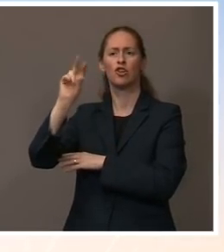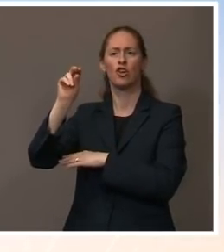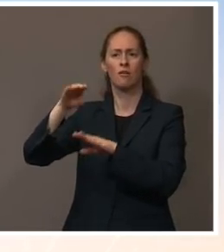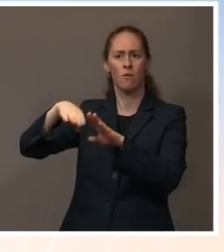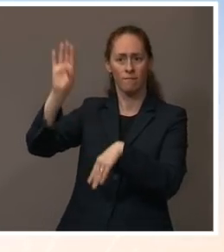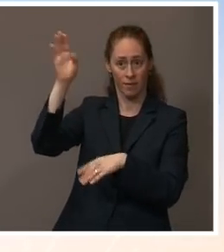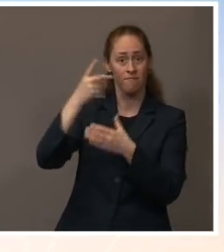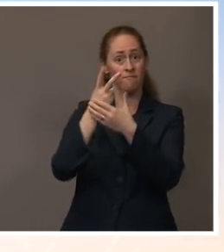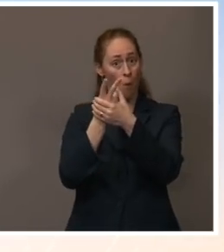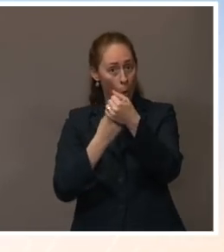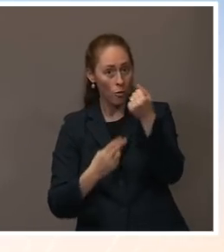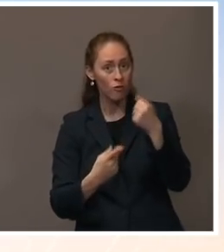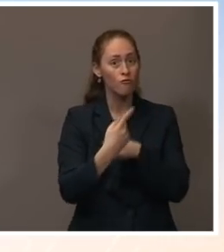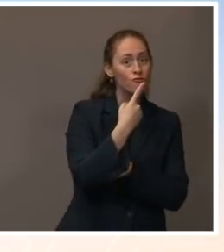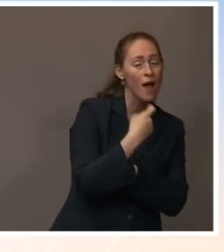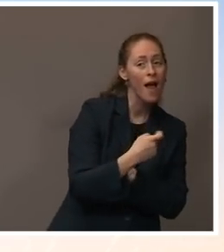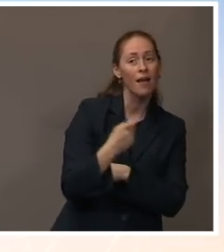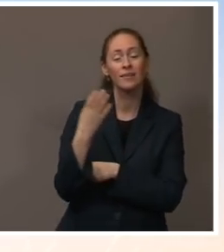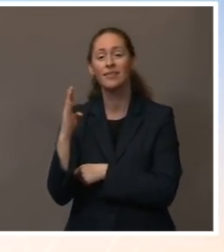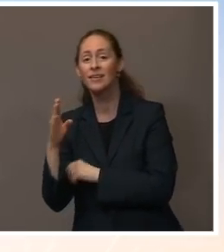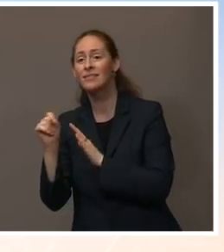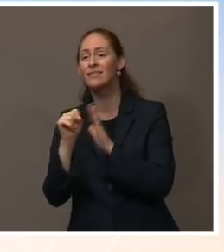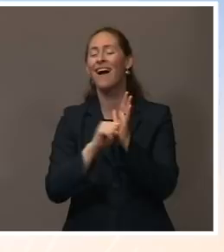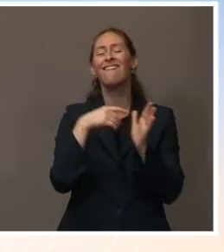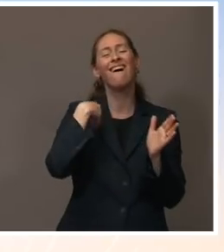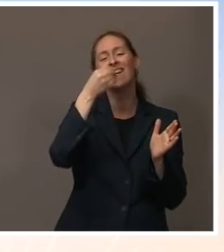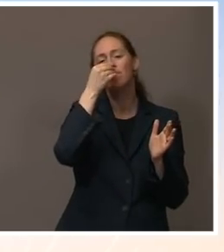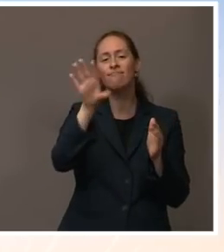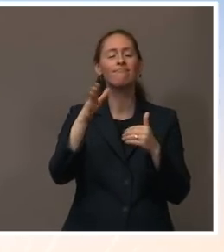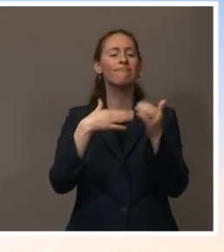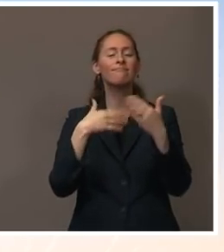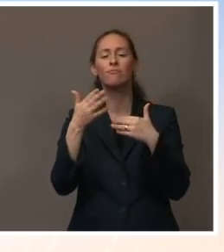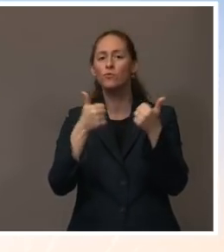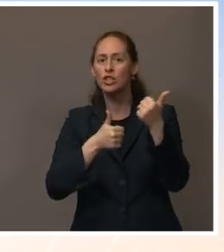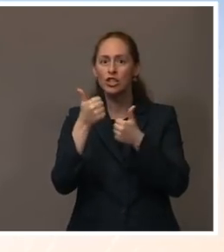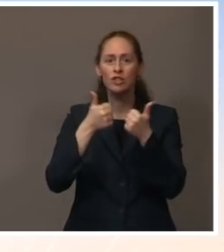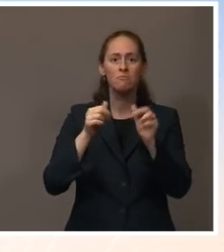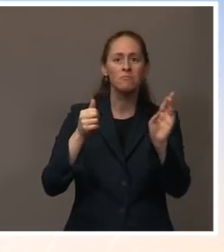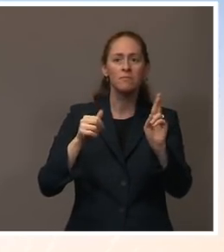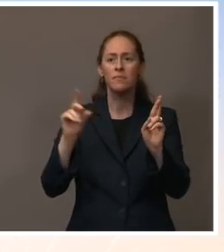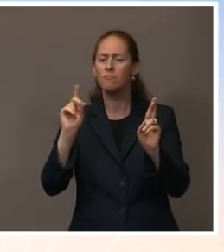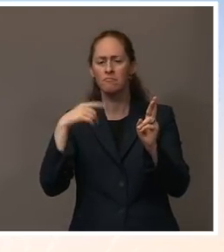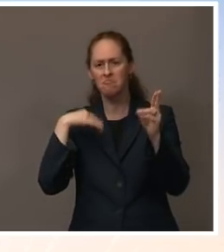or whatever color the state may be. Our focus, from the beginning, has been continuing to redouble